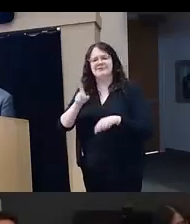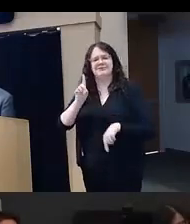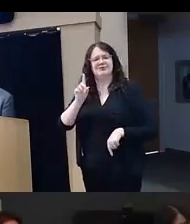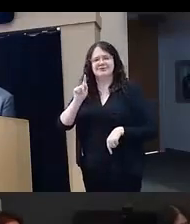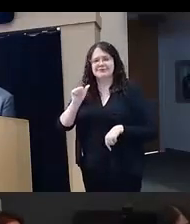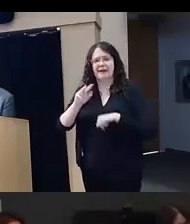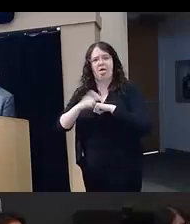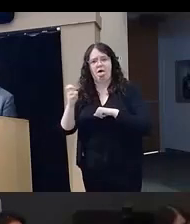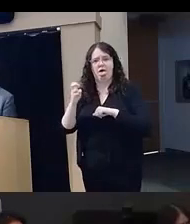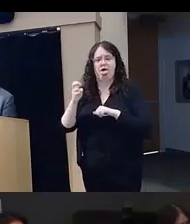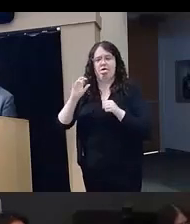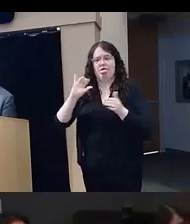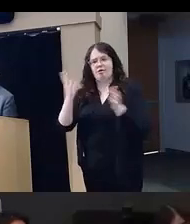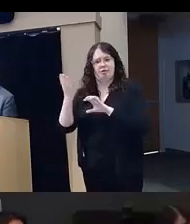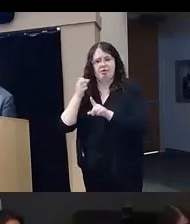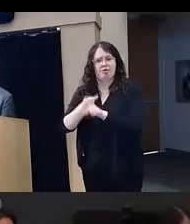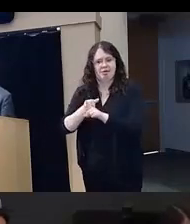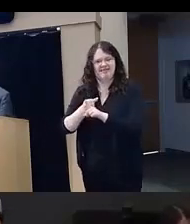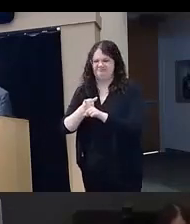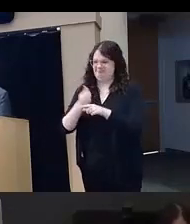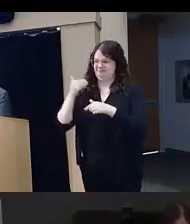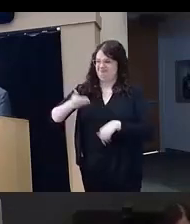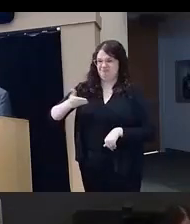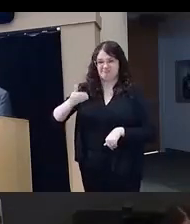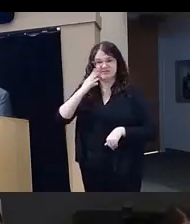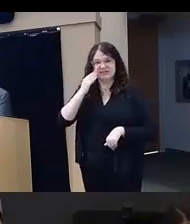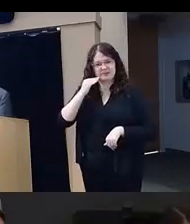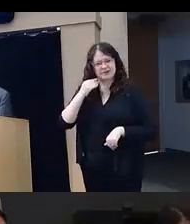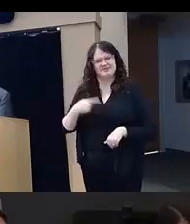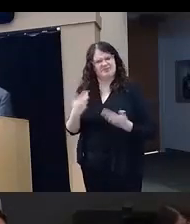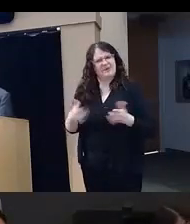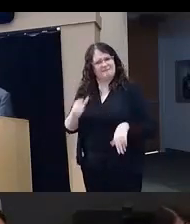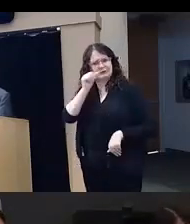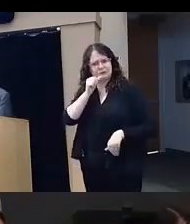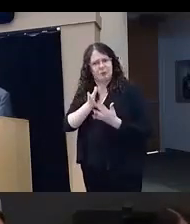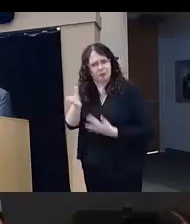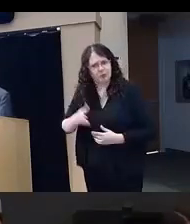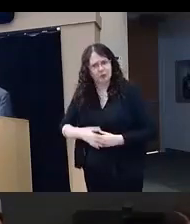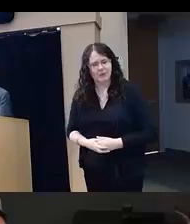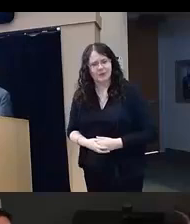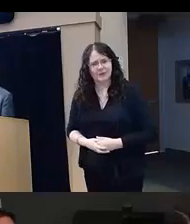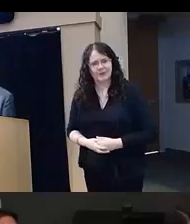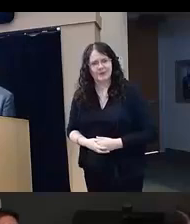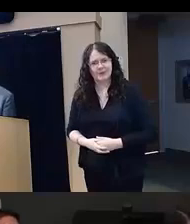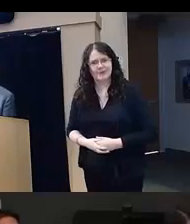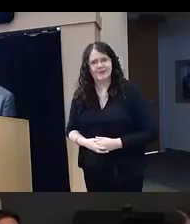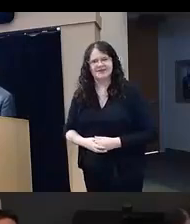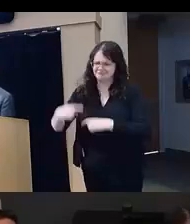all the things that we've gone through you know there is no time that we demonstrated the values